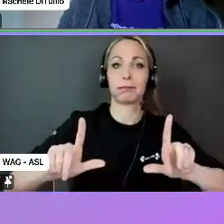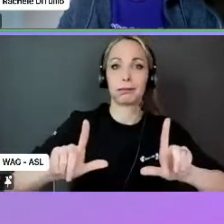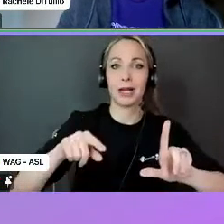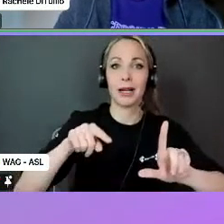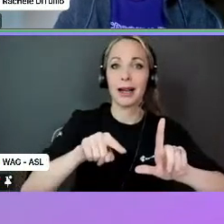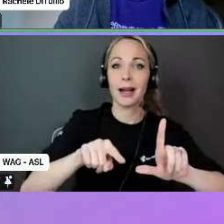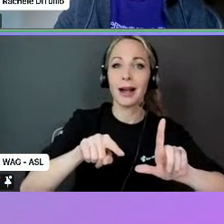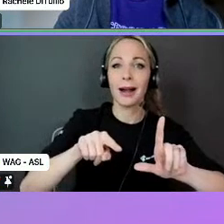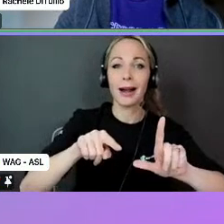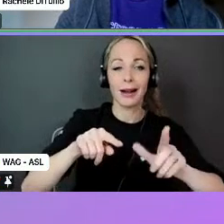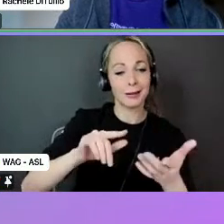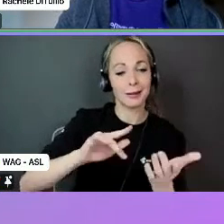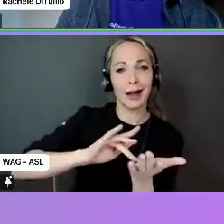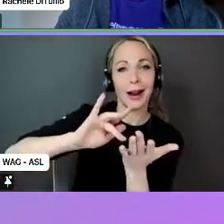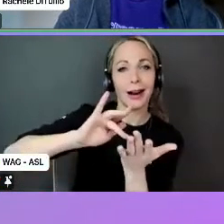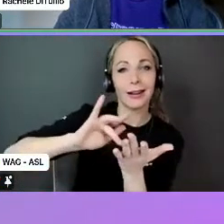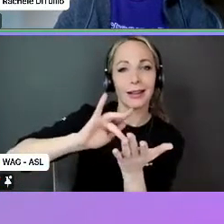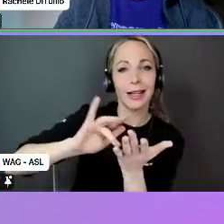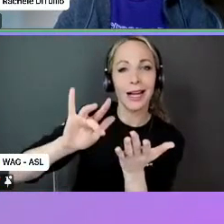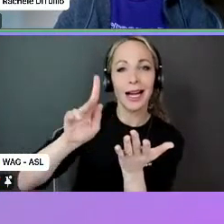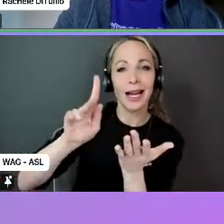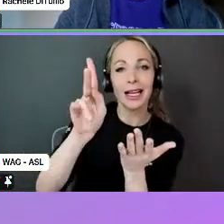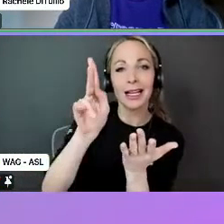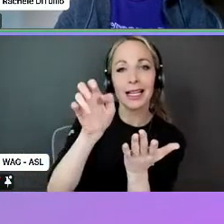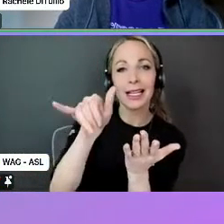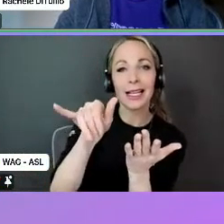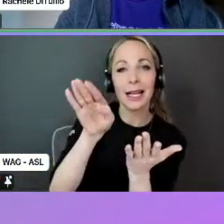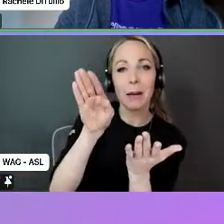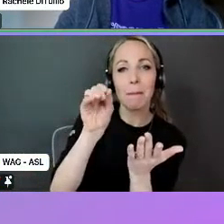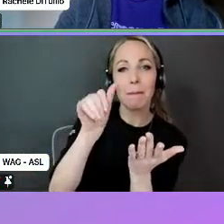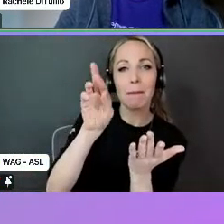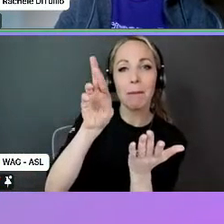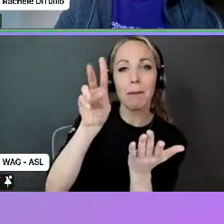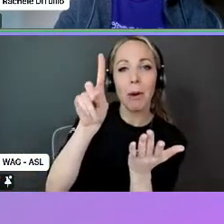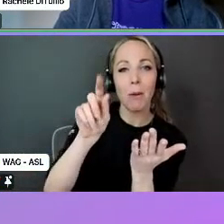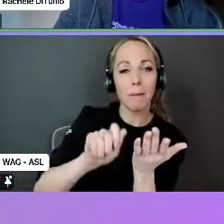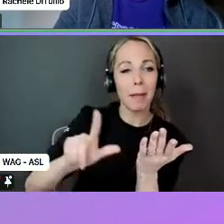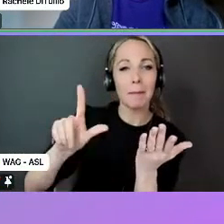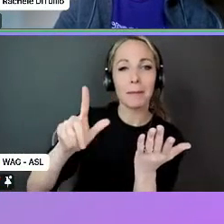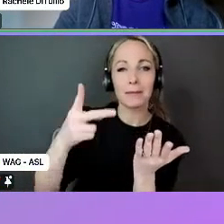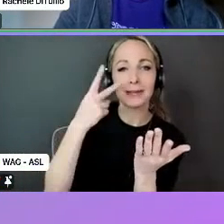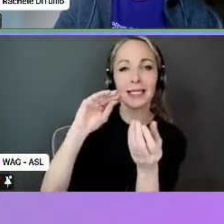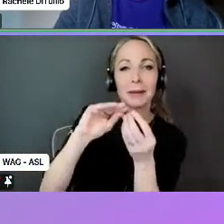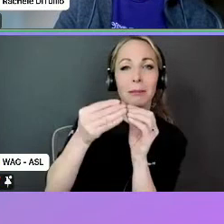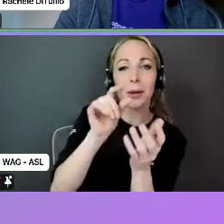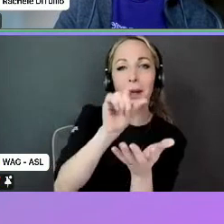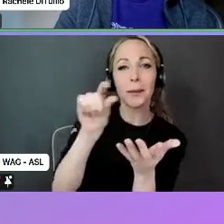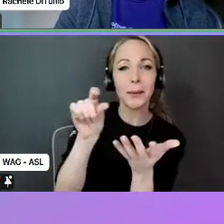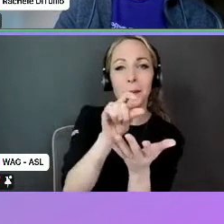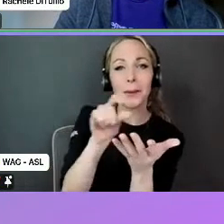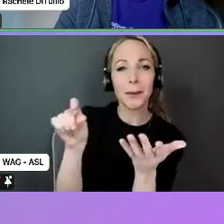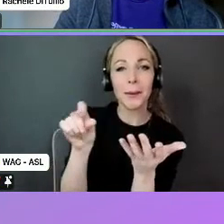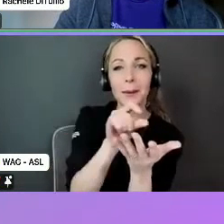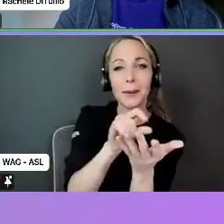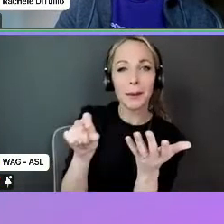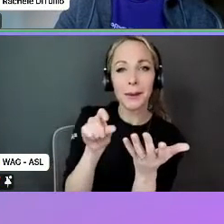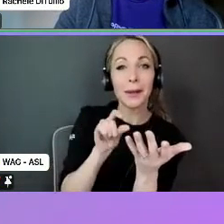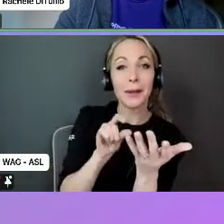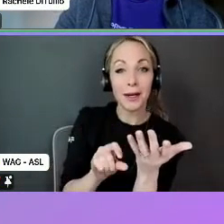date, but you can see that the numeric keypad is displaying as the virtual keyboard rather than the full